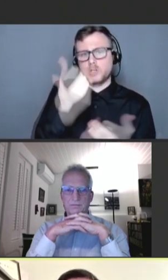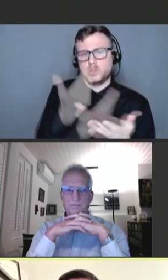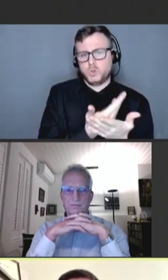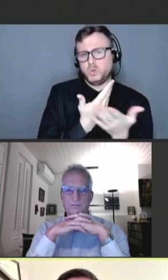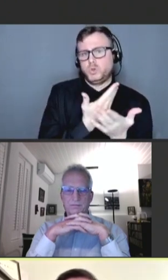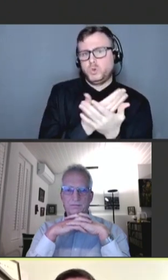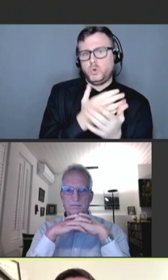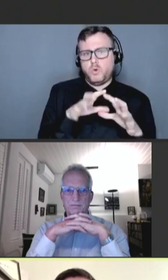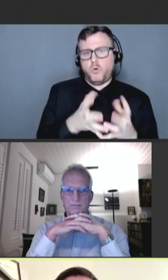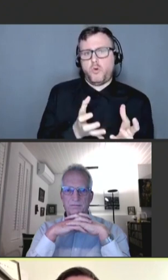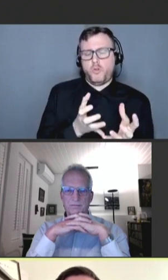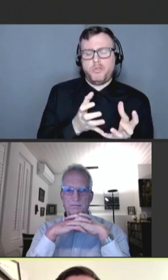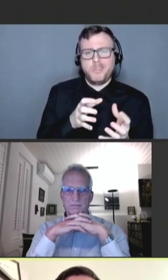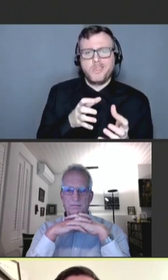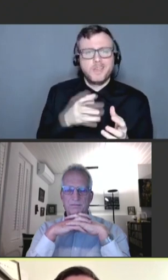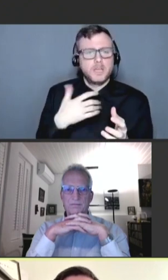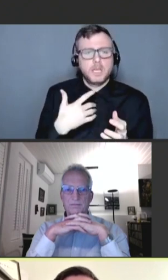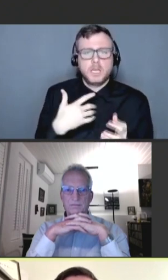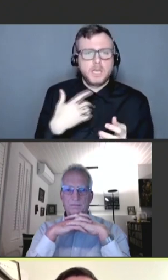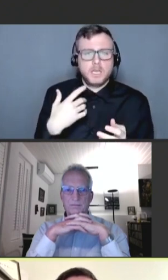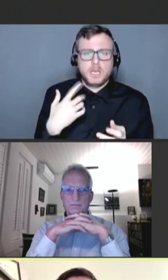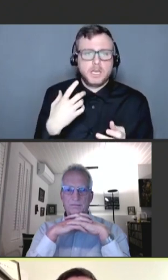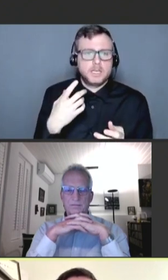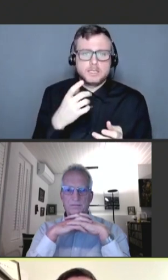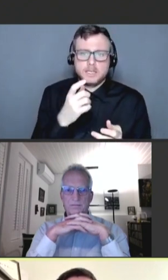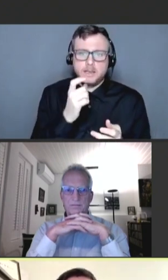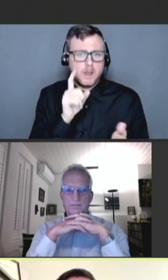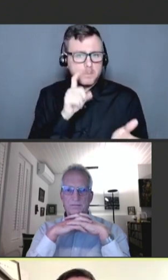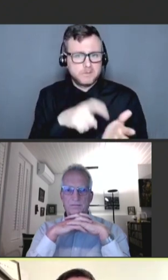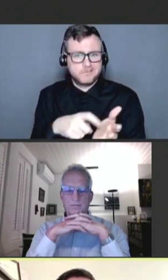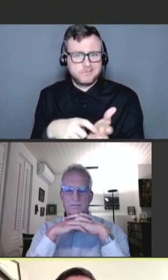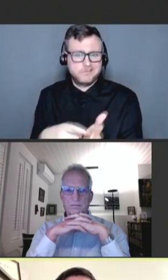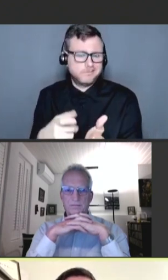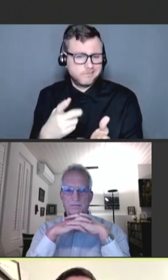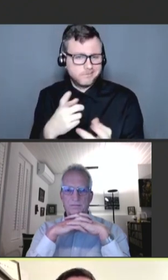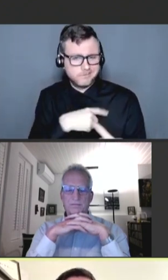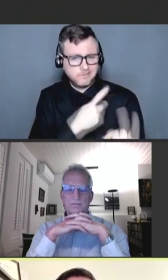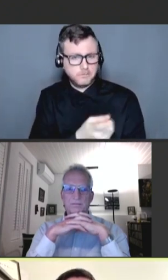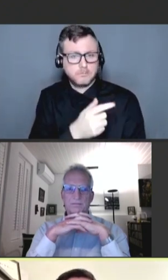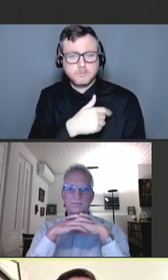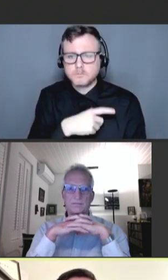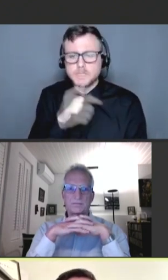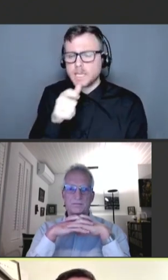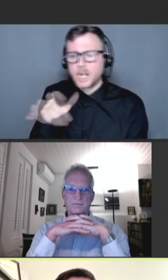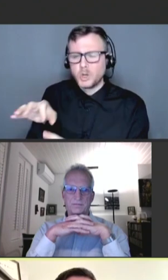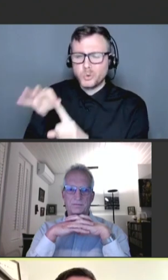and has not been here for more than several years, but, you know, it's not unique in its ability to